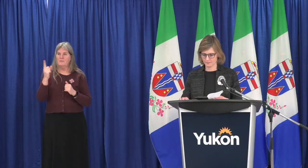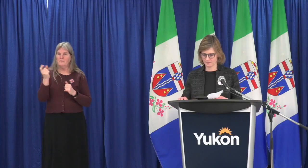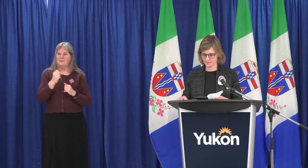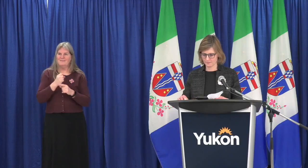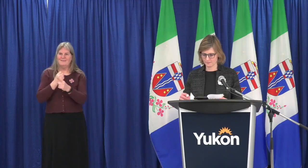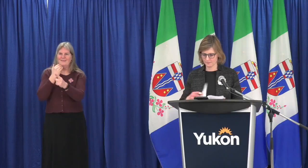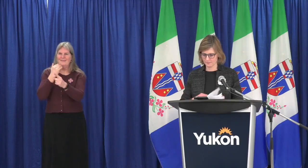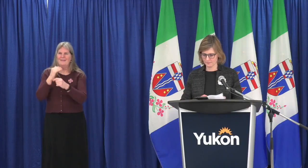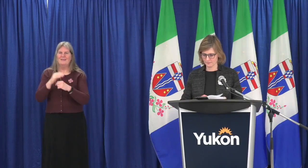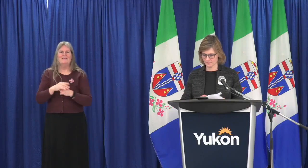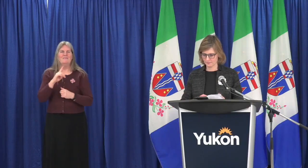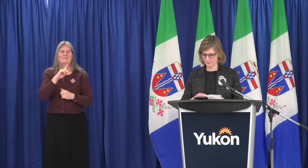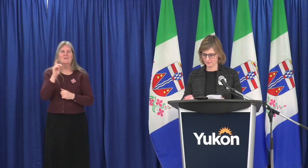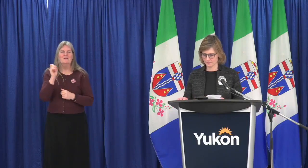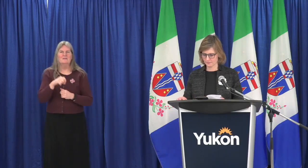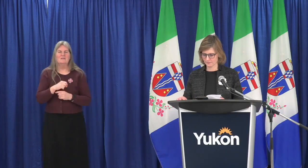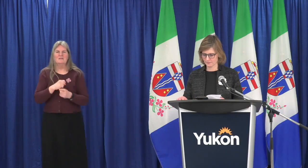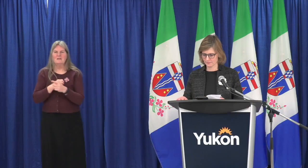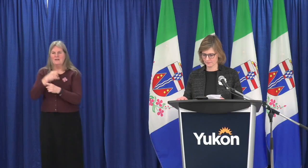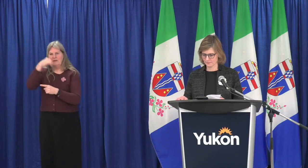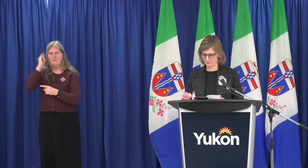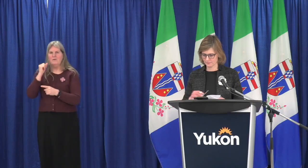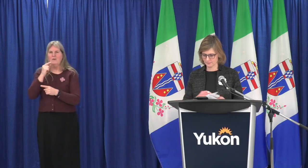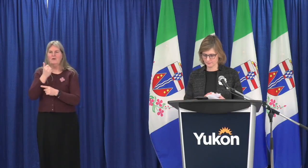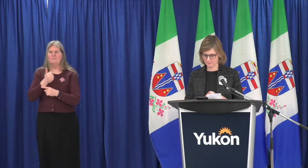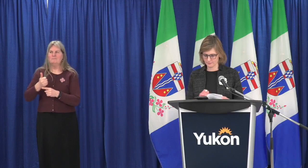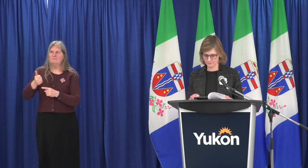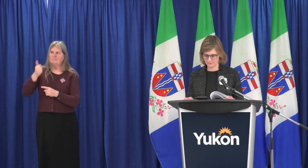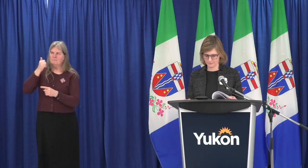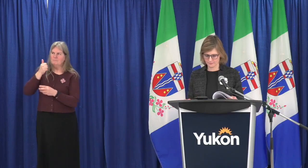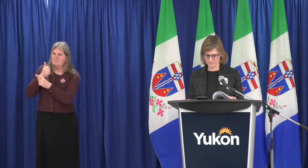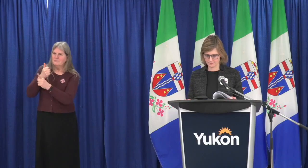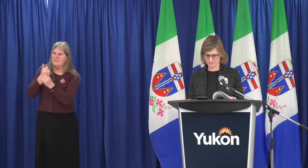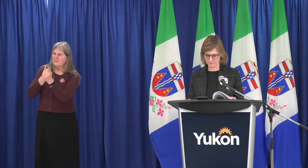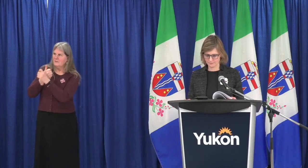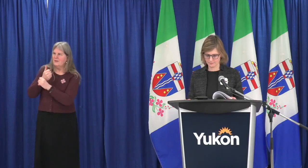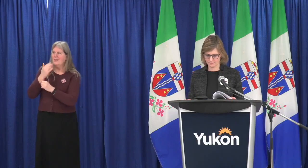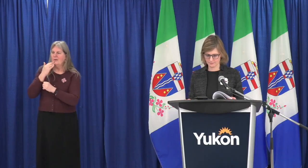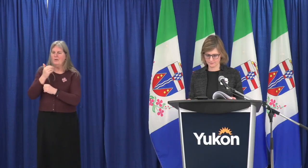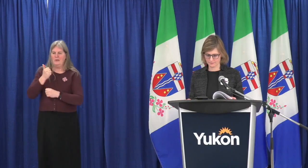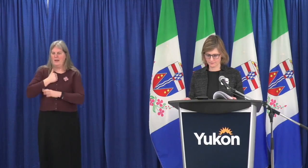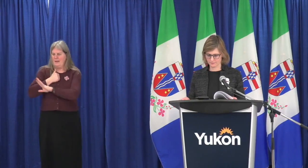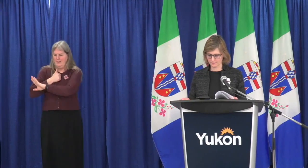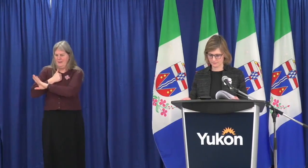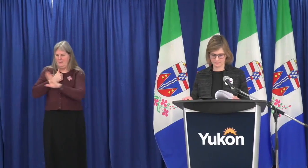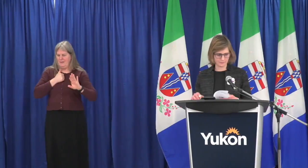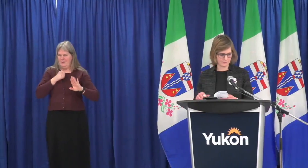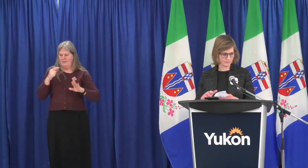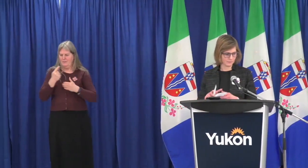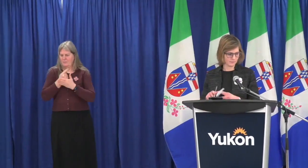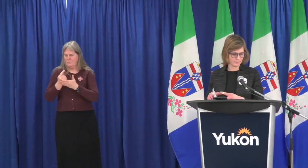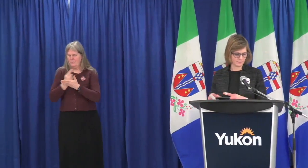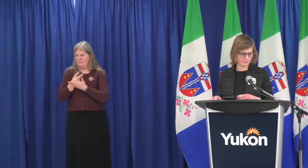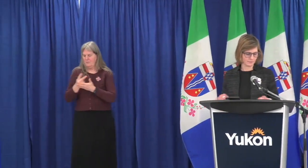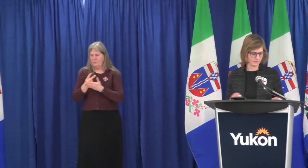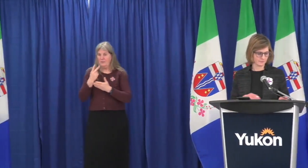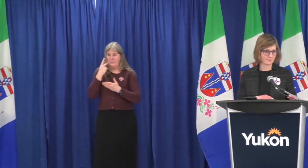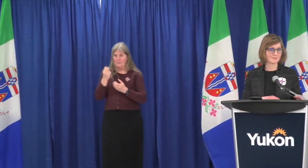My first question would be for the premier. Obviously, across the country this past week, past two weeks, we've seen a lot of conversations about